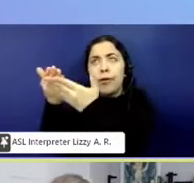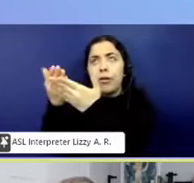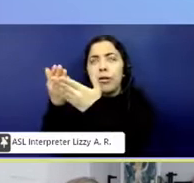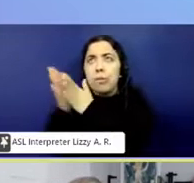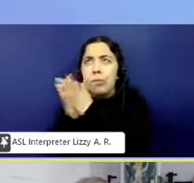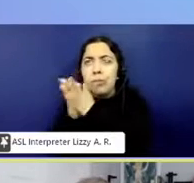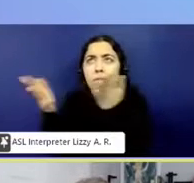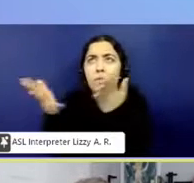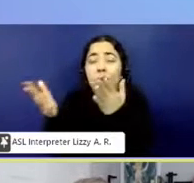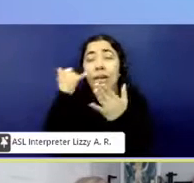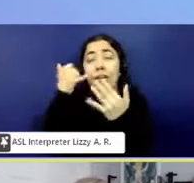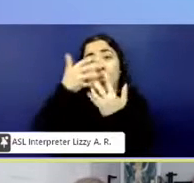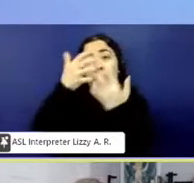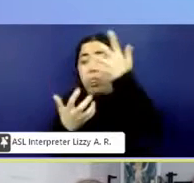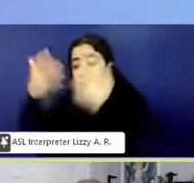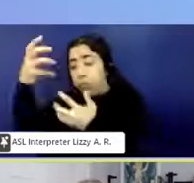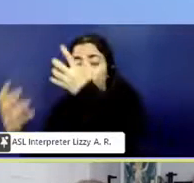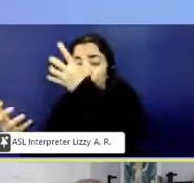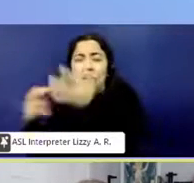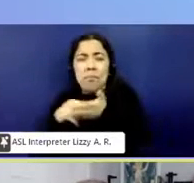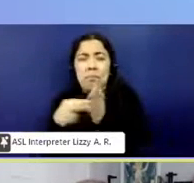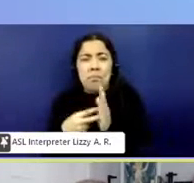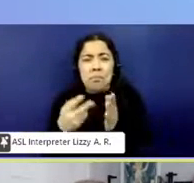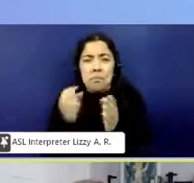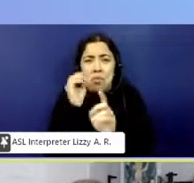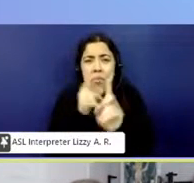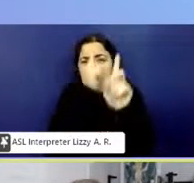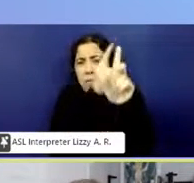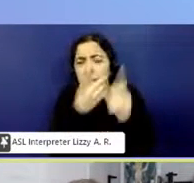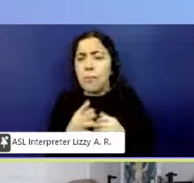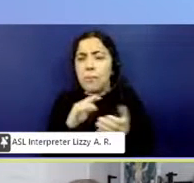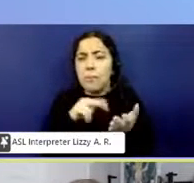seem pointless like just distractions from their true motivations for users